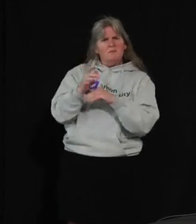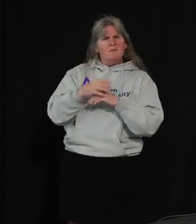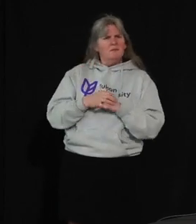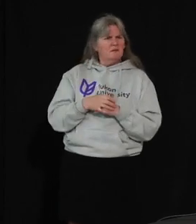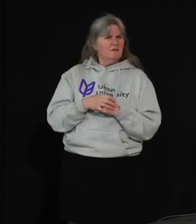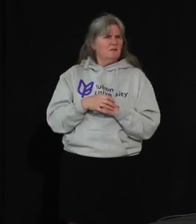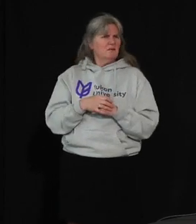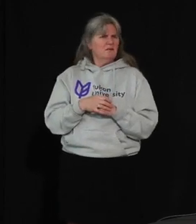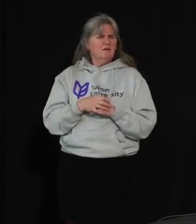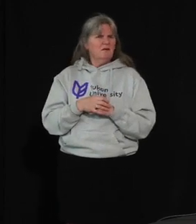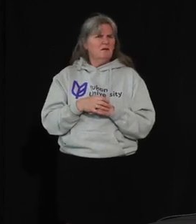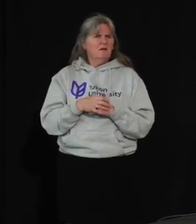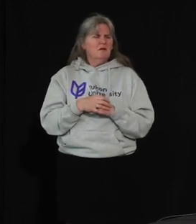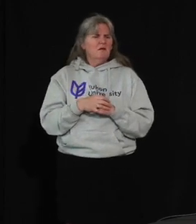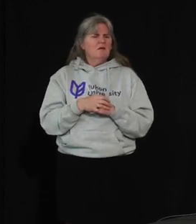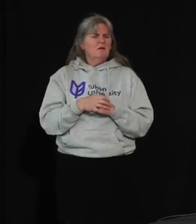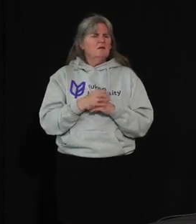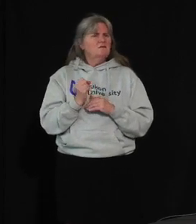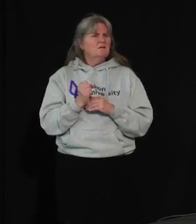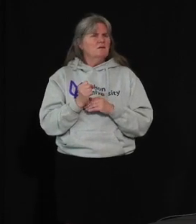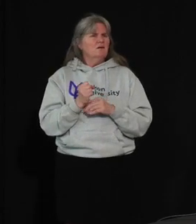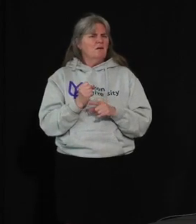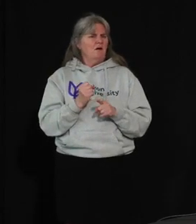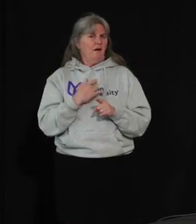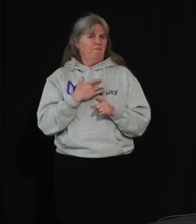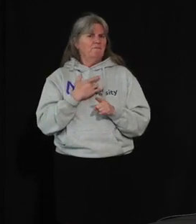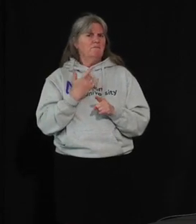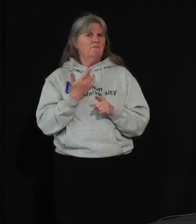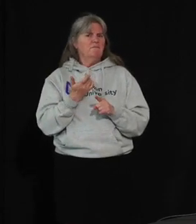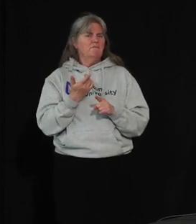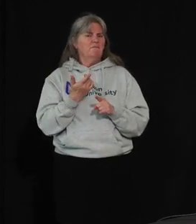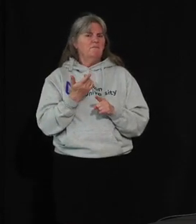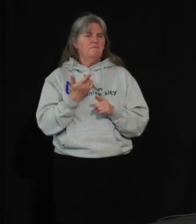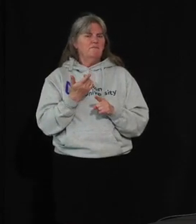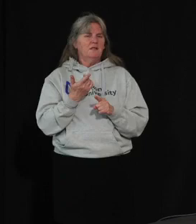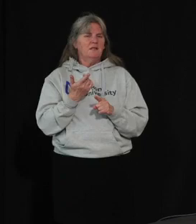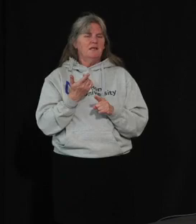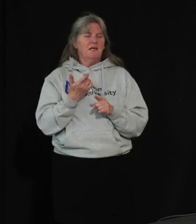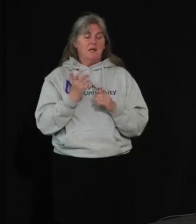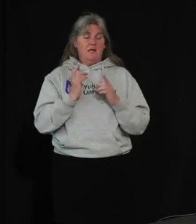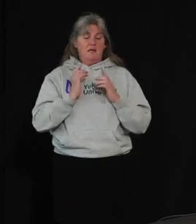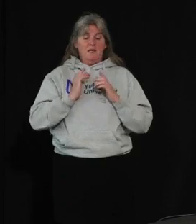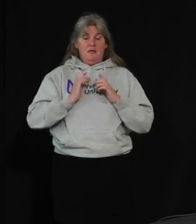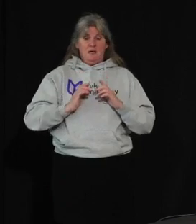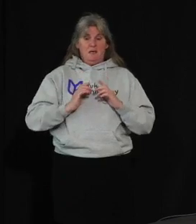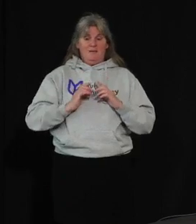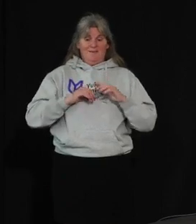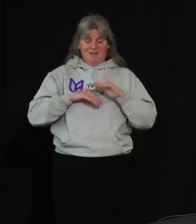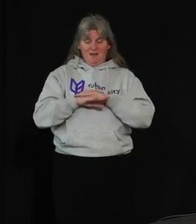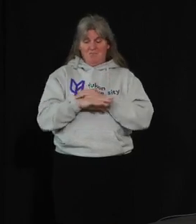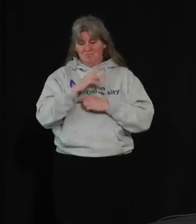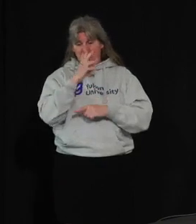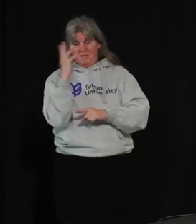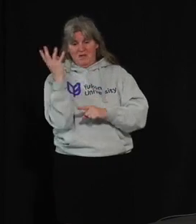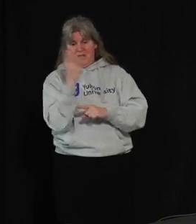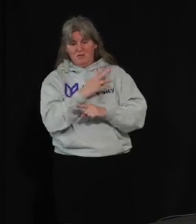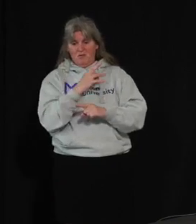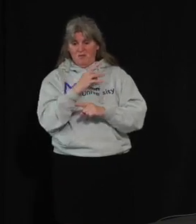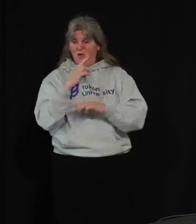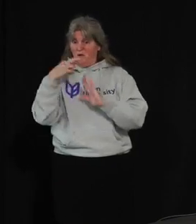And not very demanding, really. So I do think that those would probably be exceptional cases,